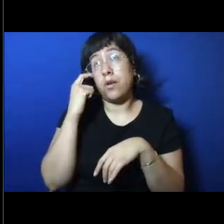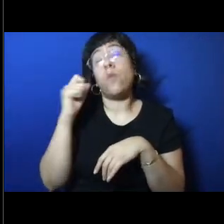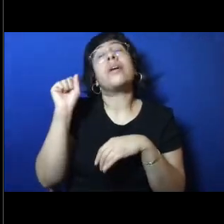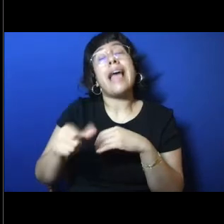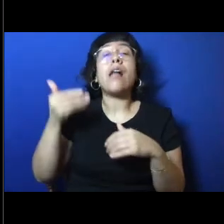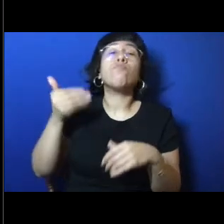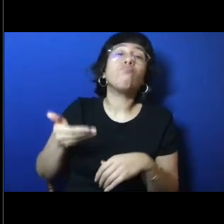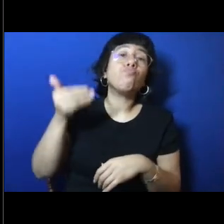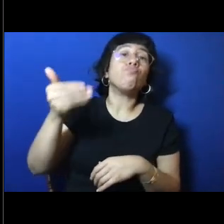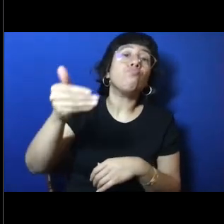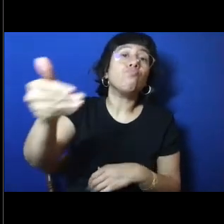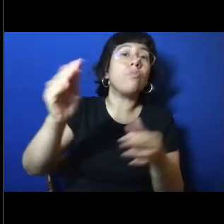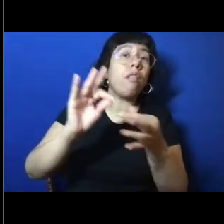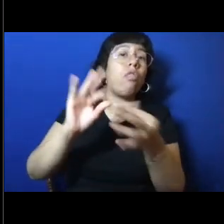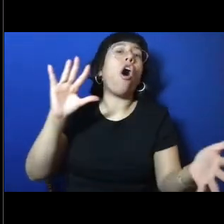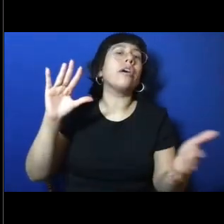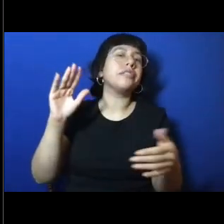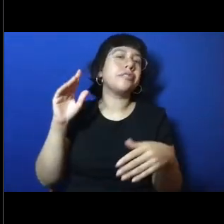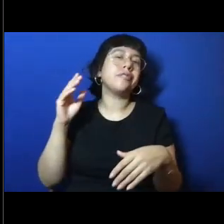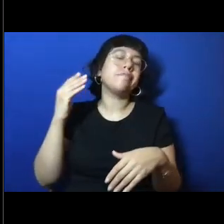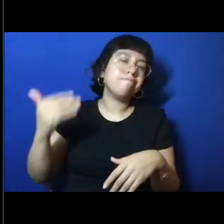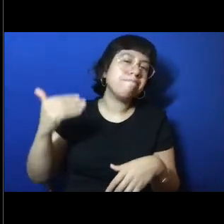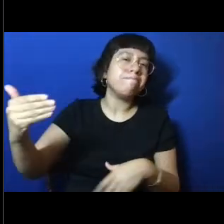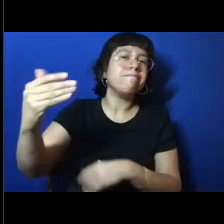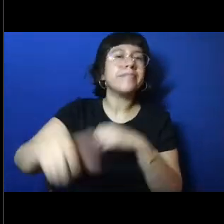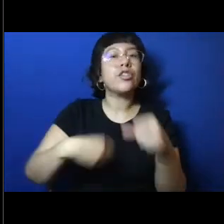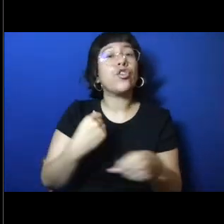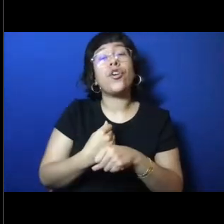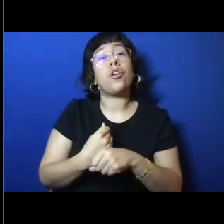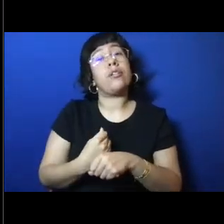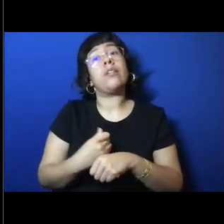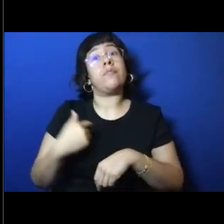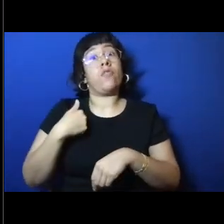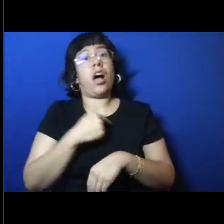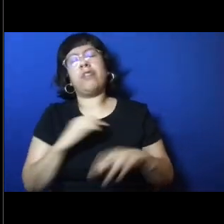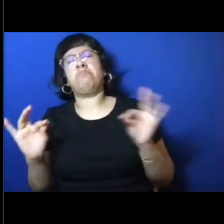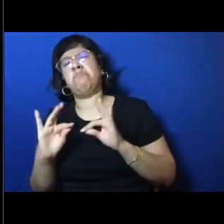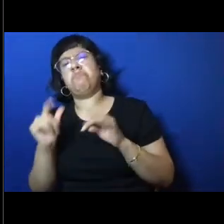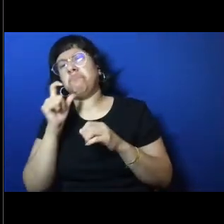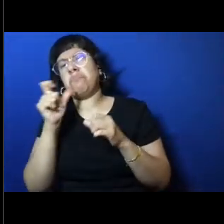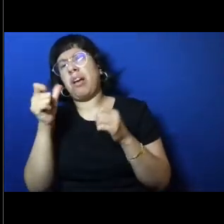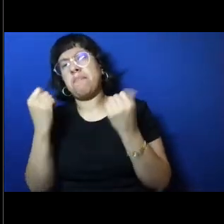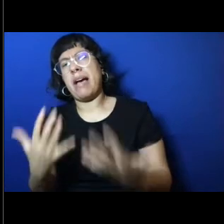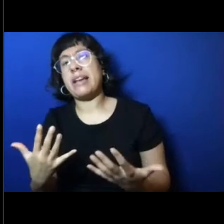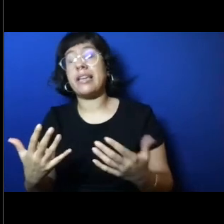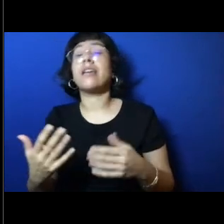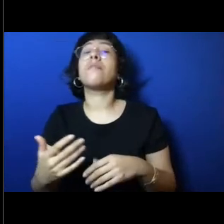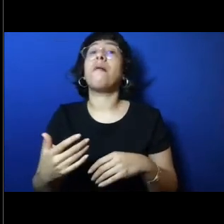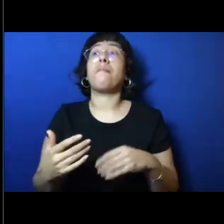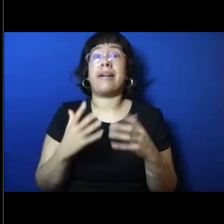And so it's not necessarily for us how many we're launching but if you look at all over the country how many, or all over the world, I should say.